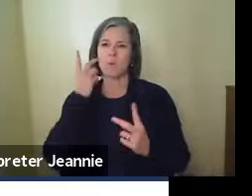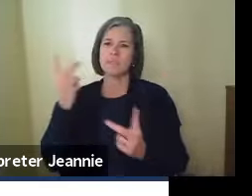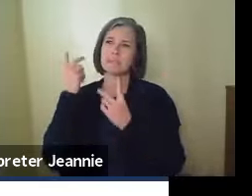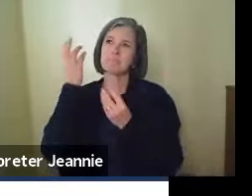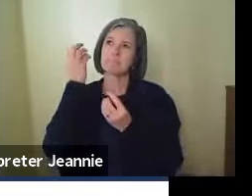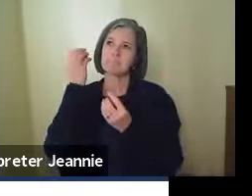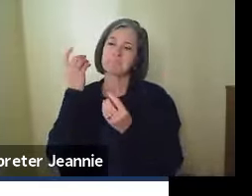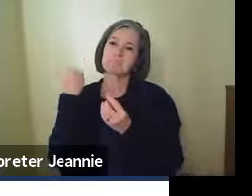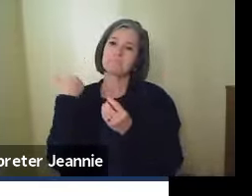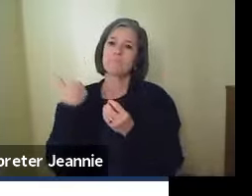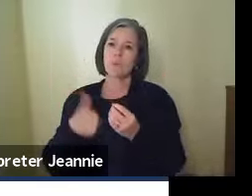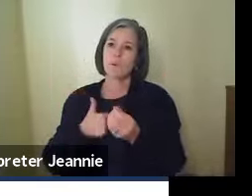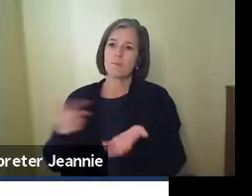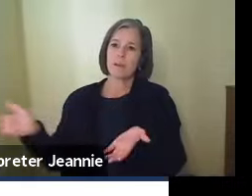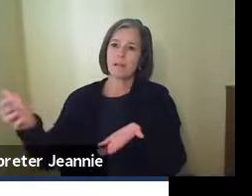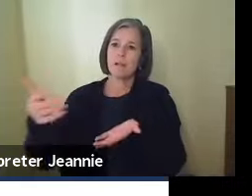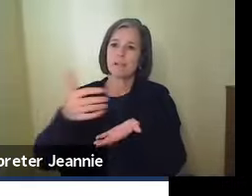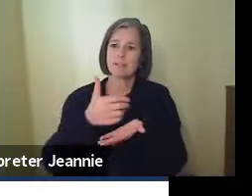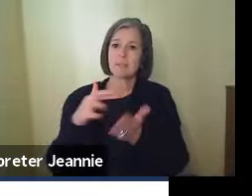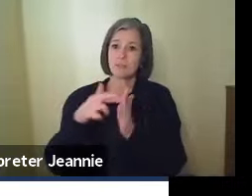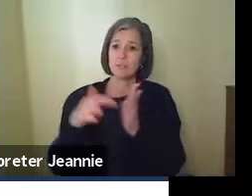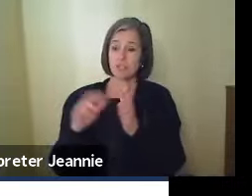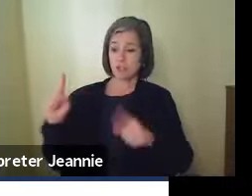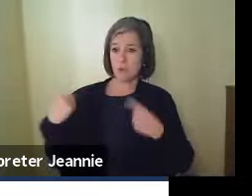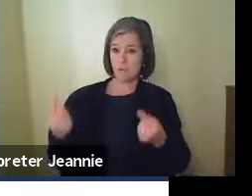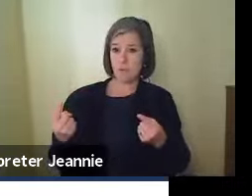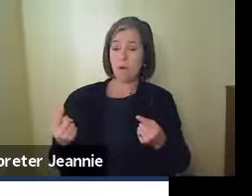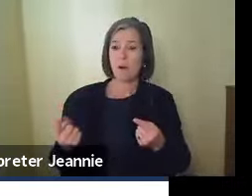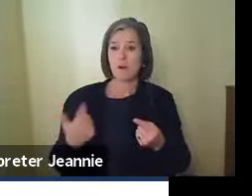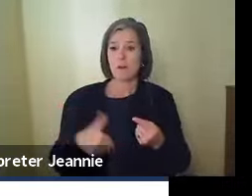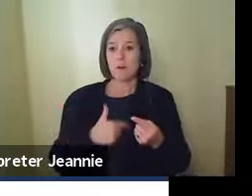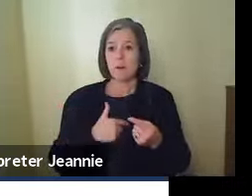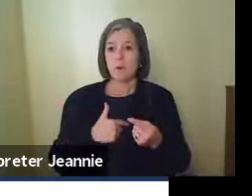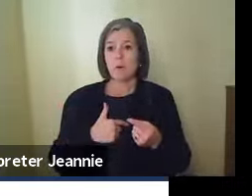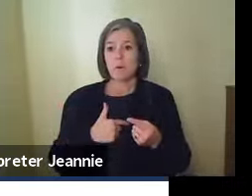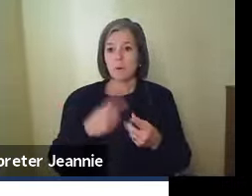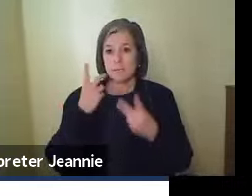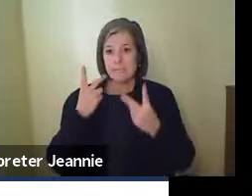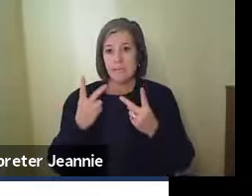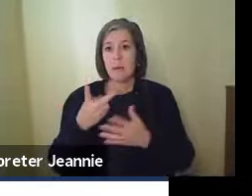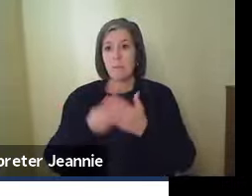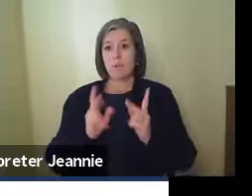we have been checking these registrations so far and we found because both persons with -- person